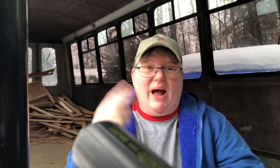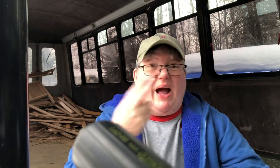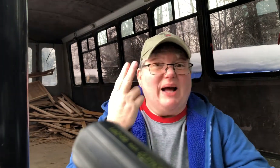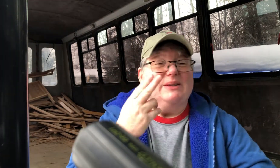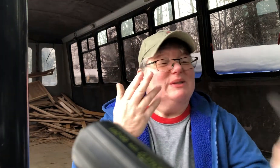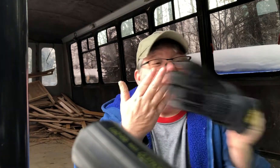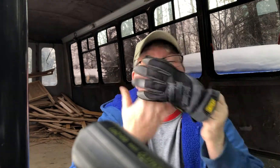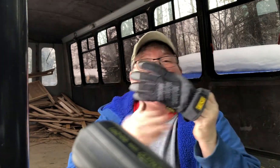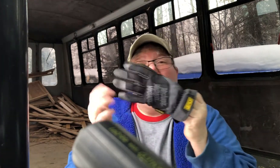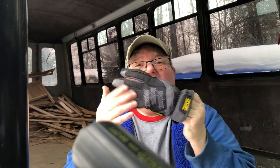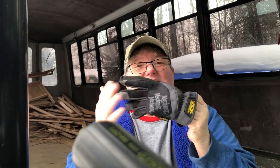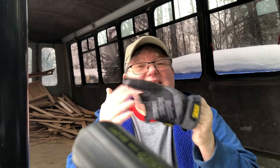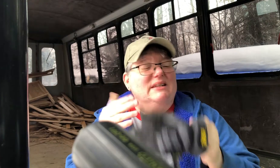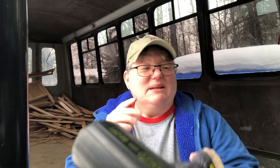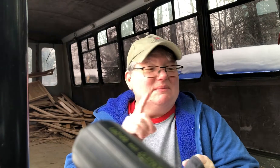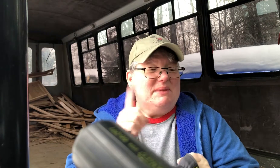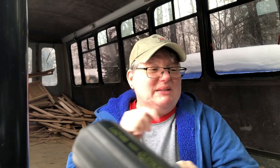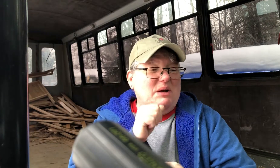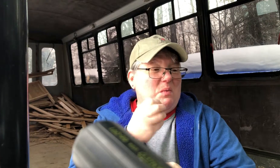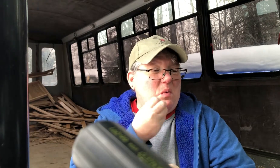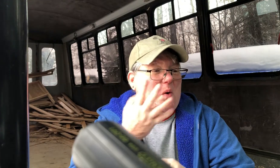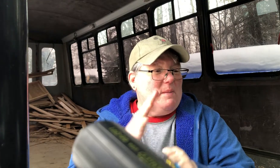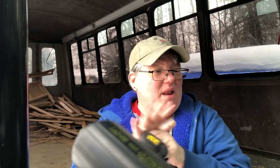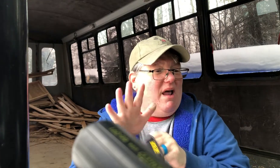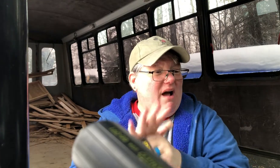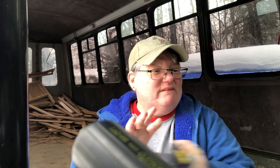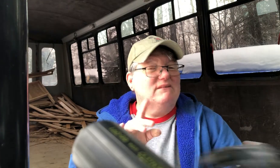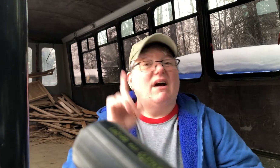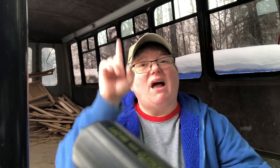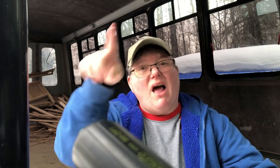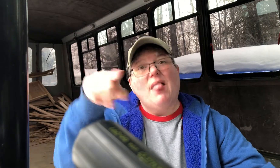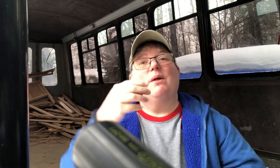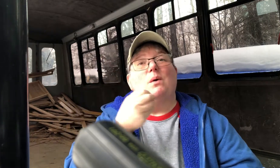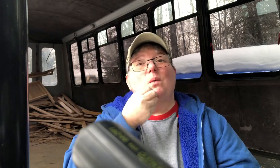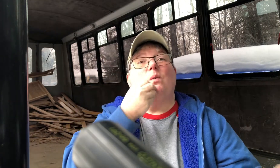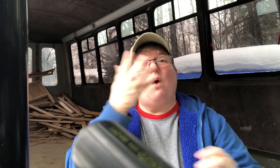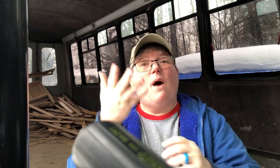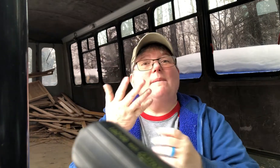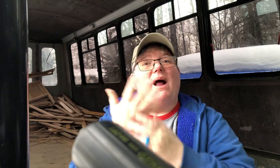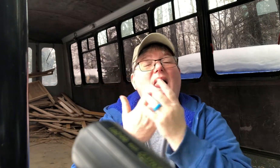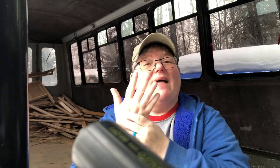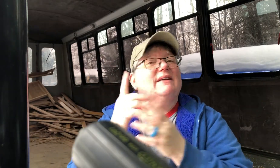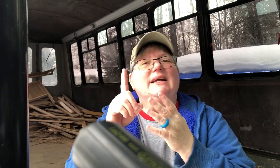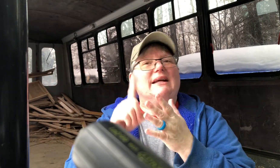I'm using these gloves, but they're not warm enough. I have other gloves that are warm, but